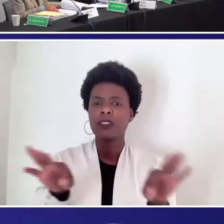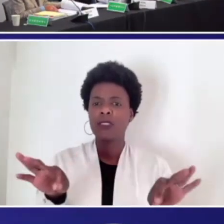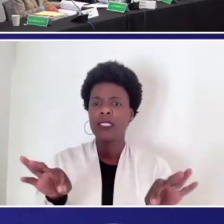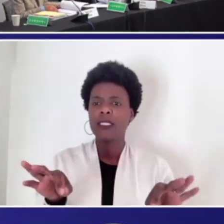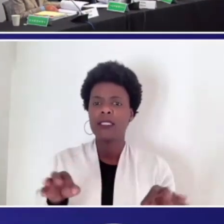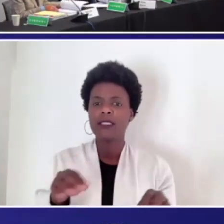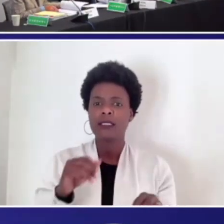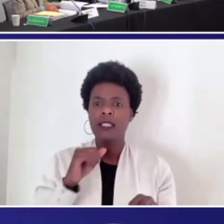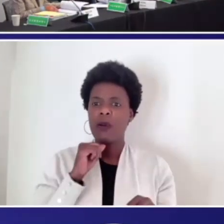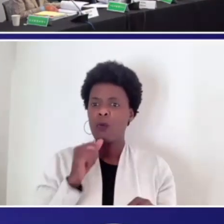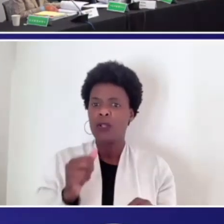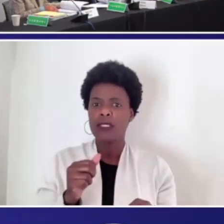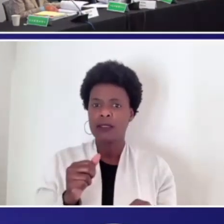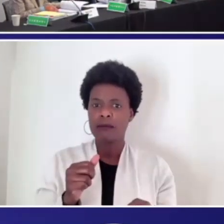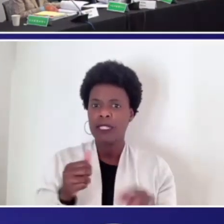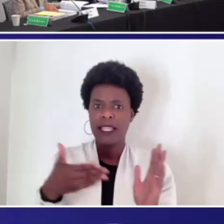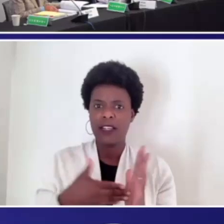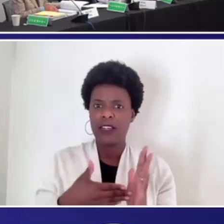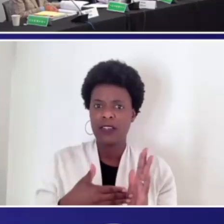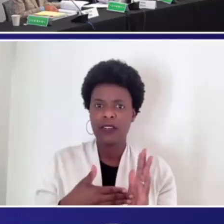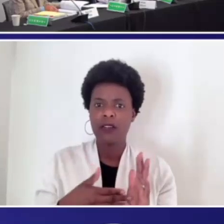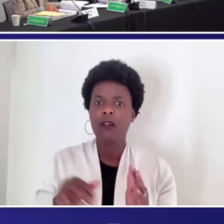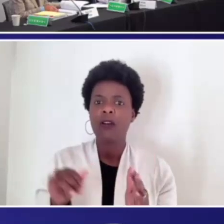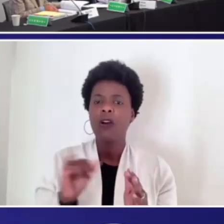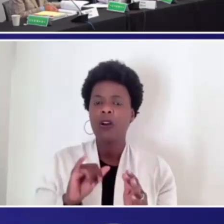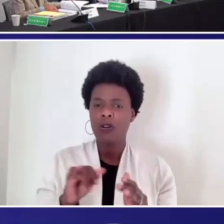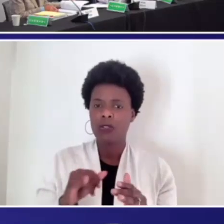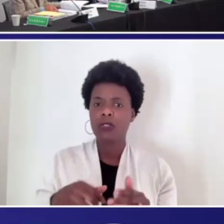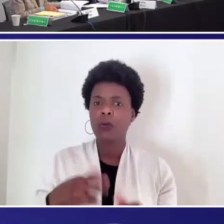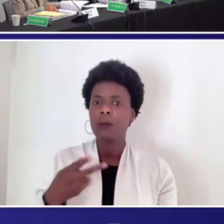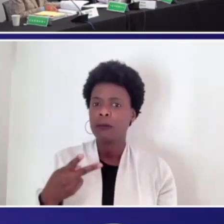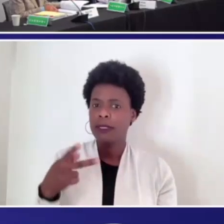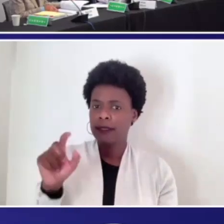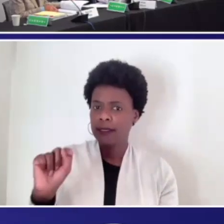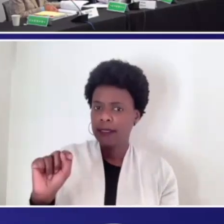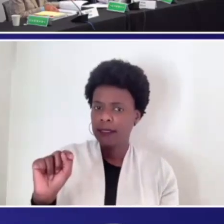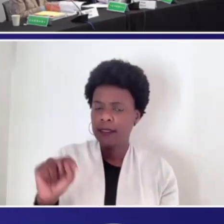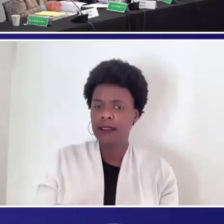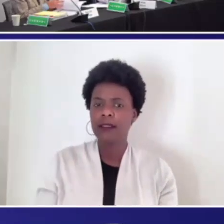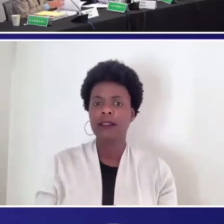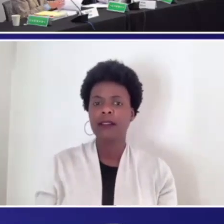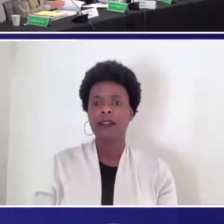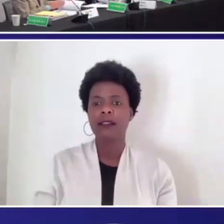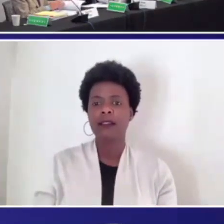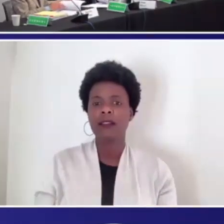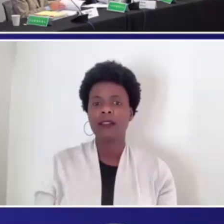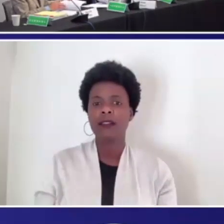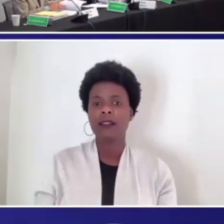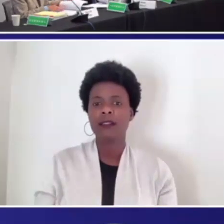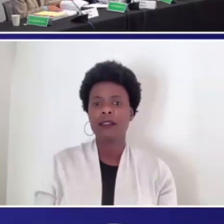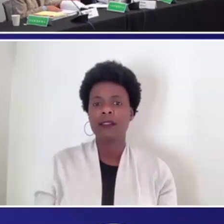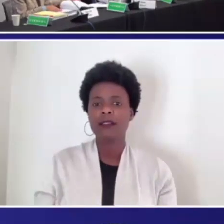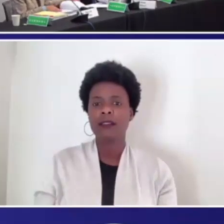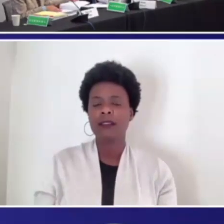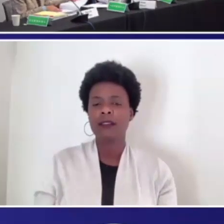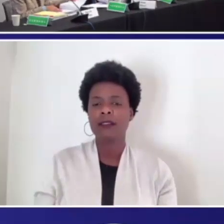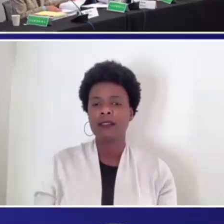it that I think -- so, for example, also physical therapy where I think by most -- in physical therapy,